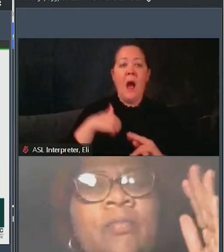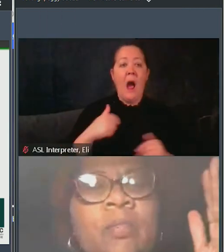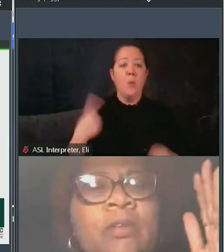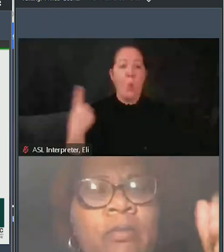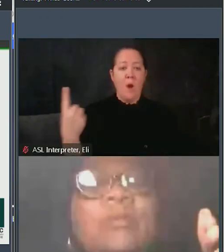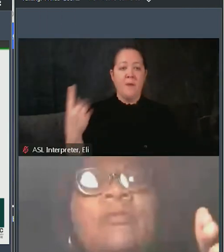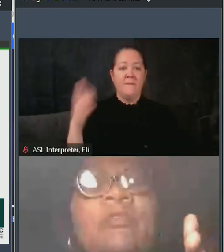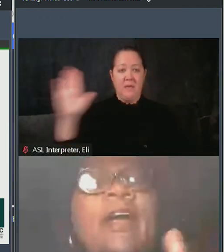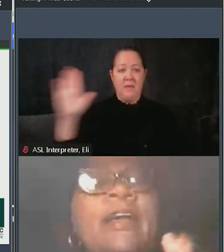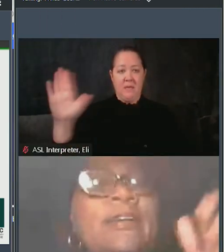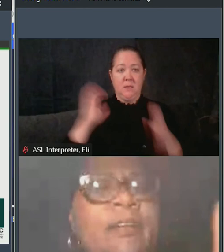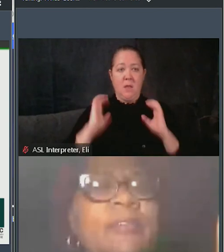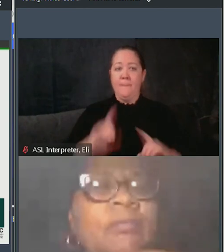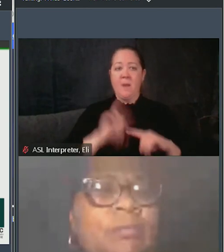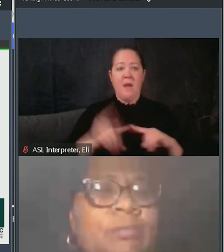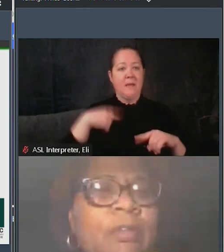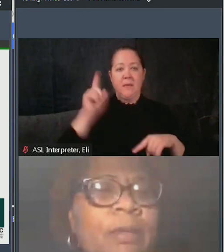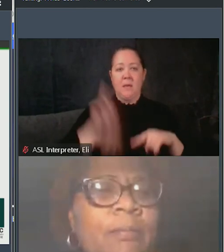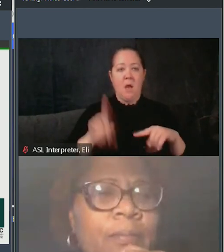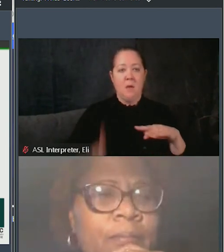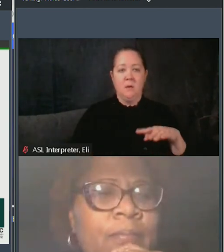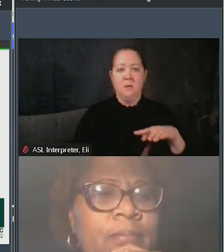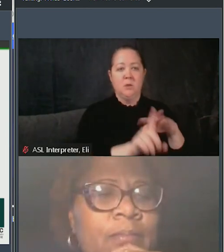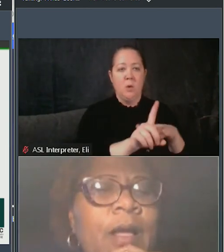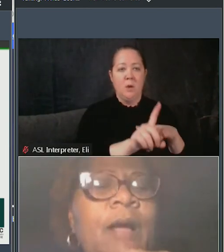Okay. Is that Ms. Queen? Ms. Queen speaking. okay.